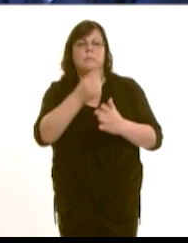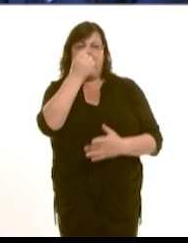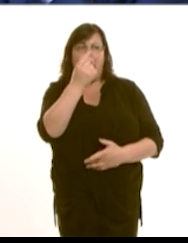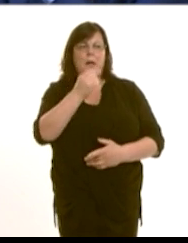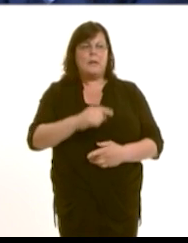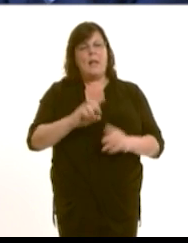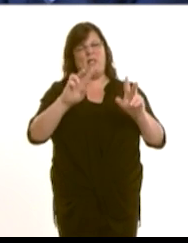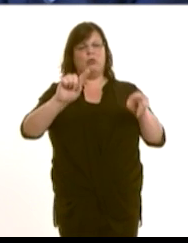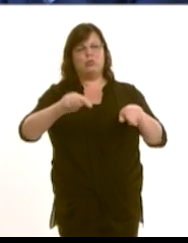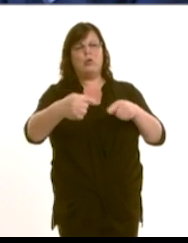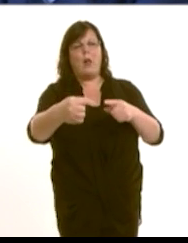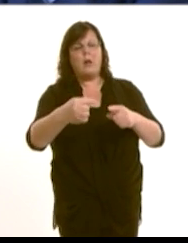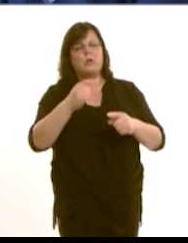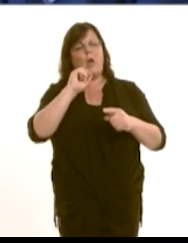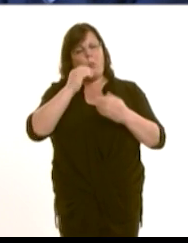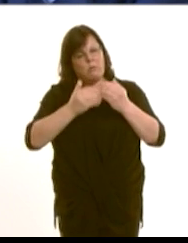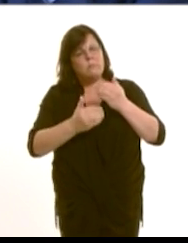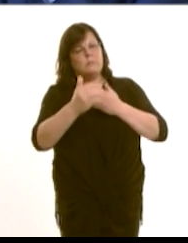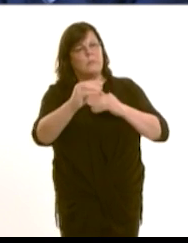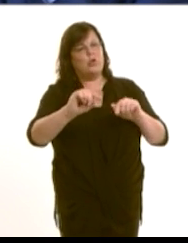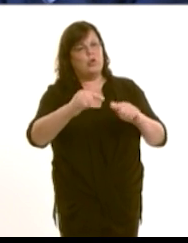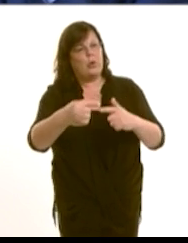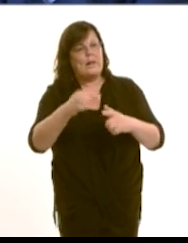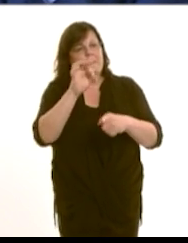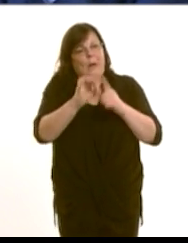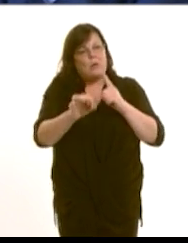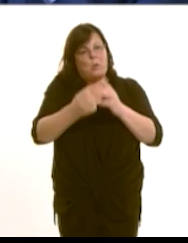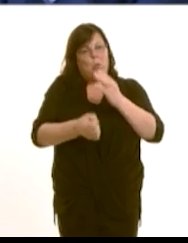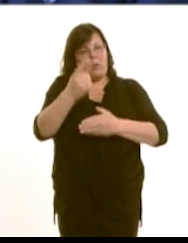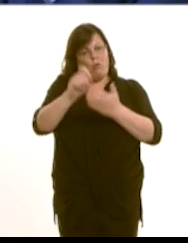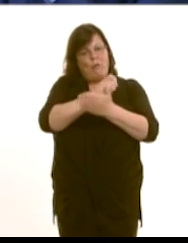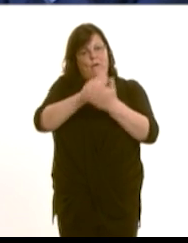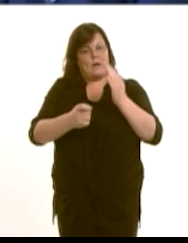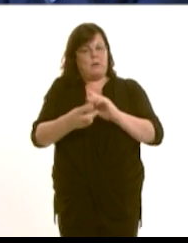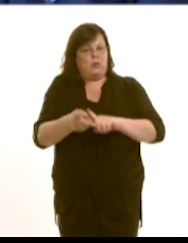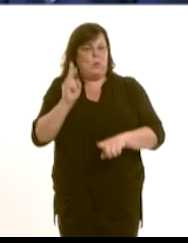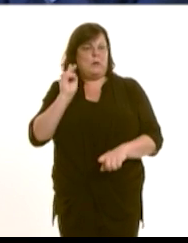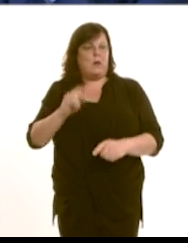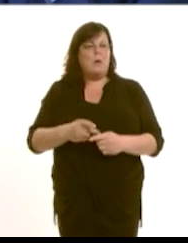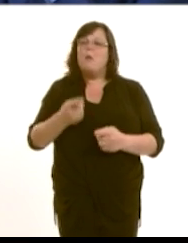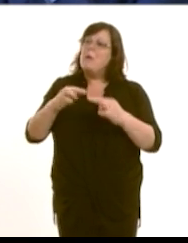in the light of the vote of a fortnight ago. But we will continue to say to those who want to come to work in Wales that they are welcome,